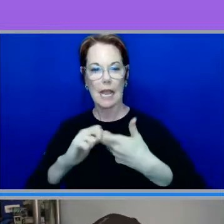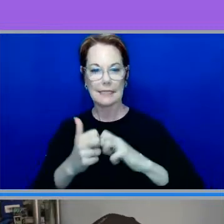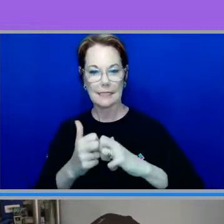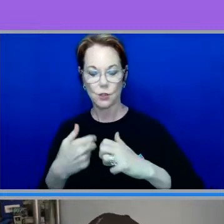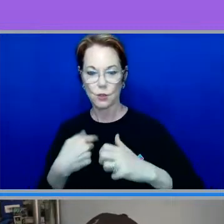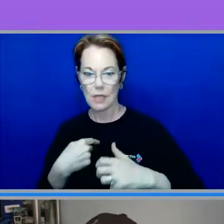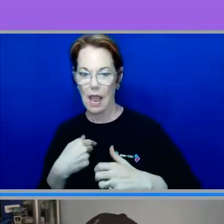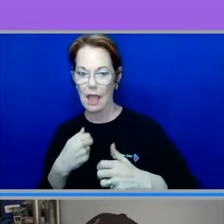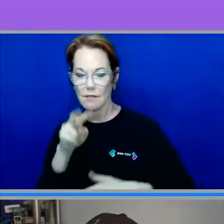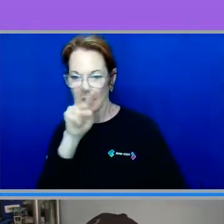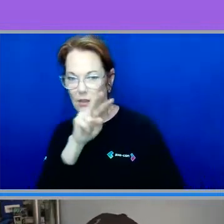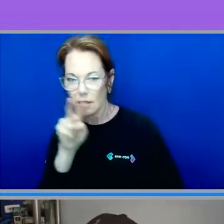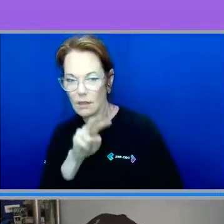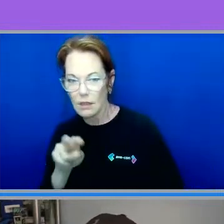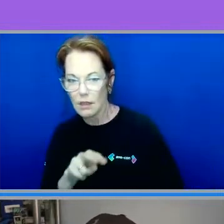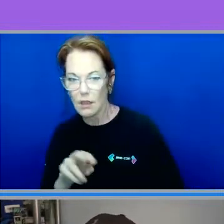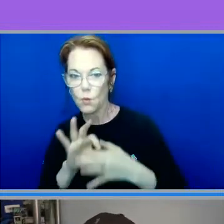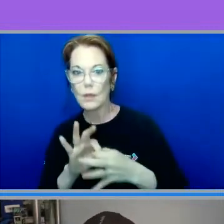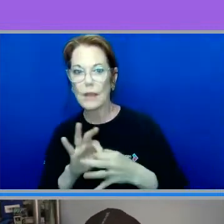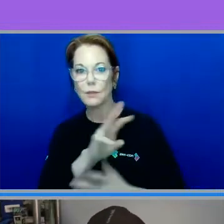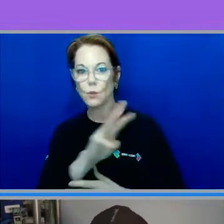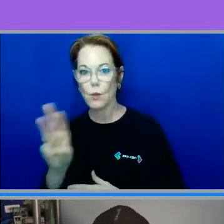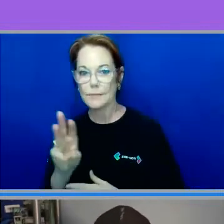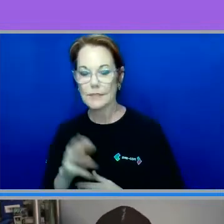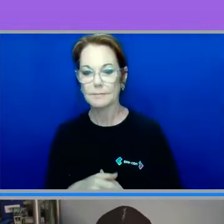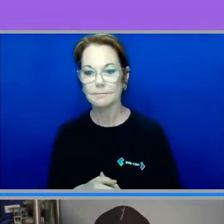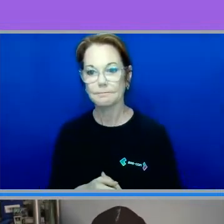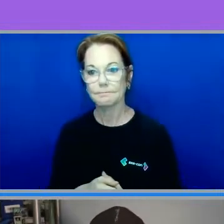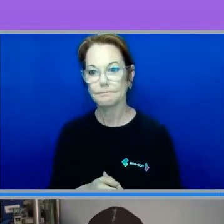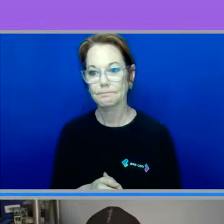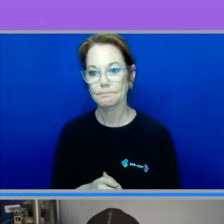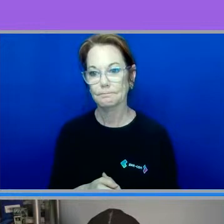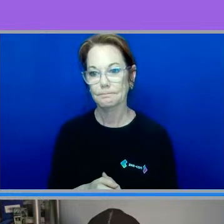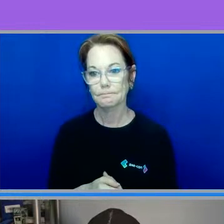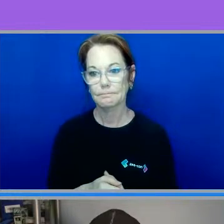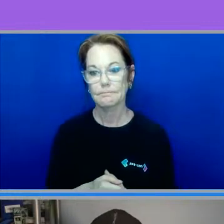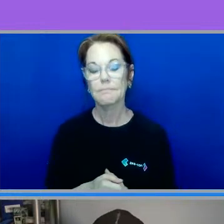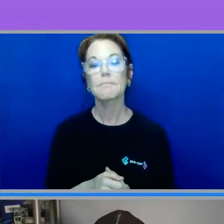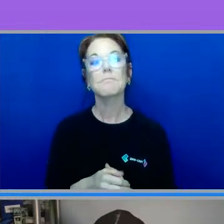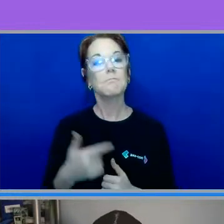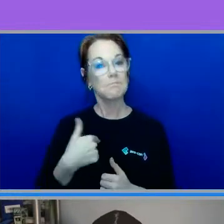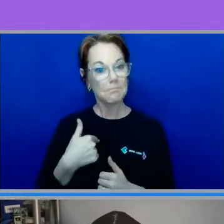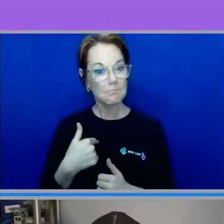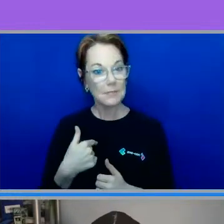looking at all these issues on my website. But, you know,